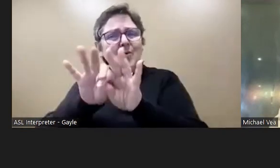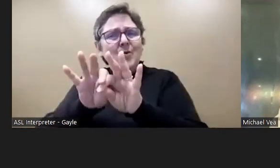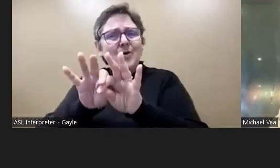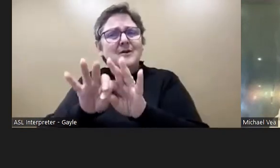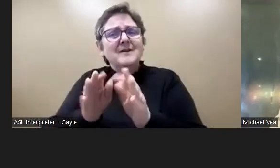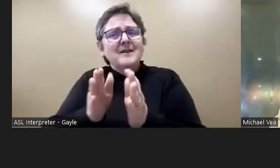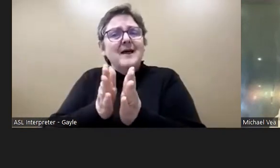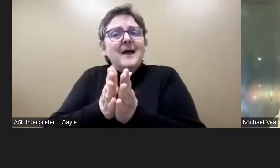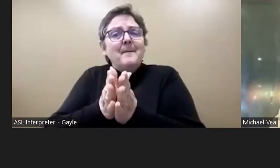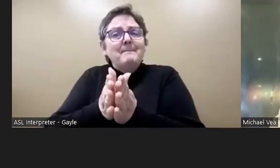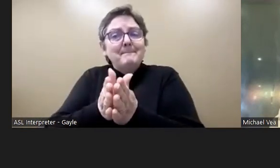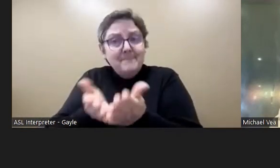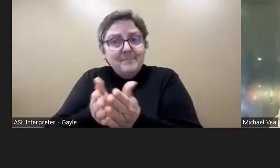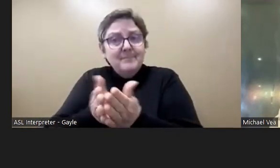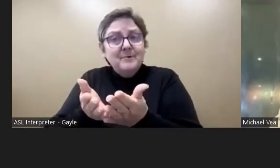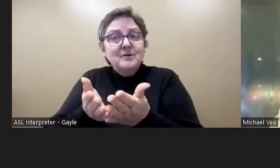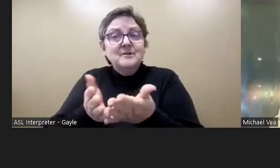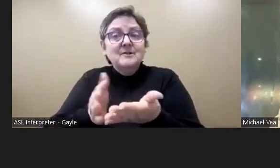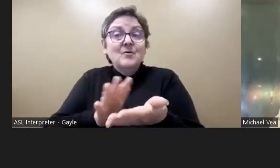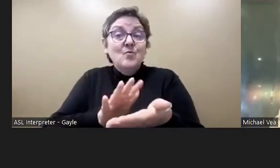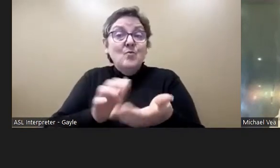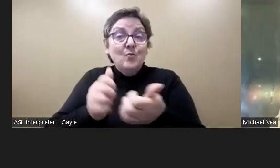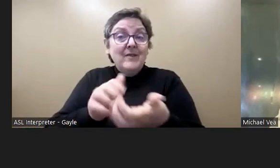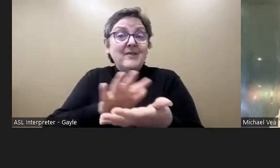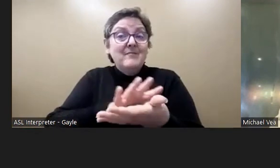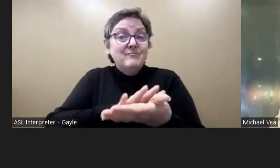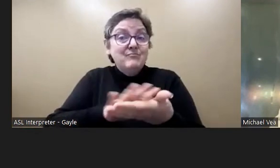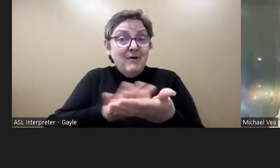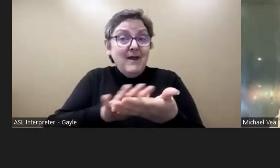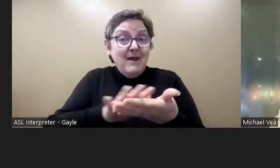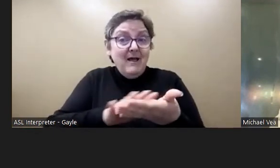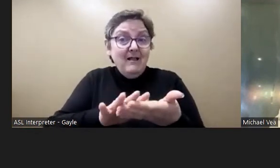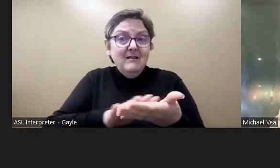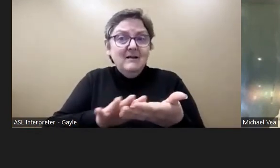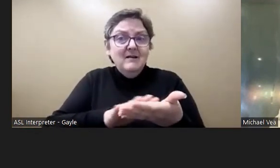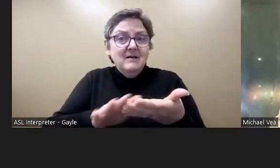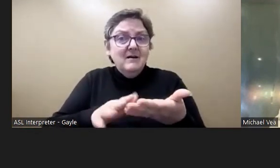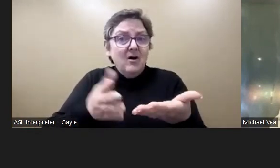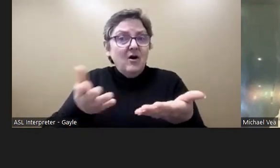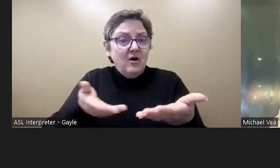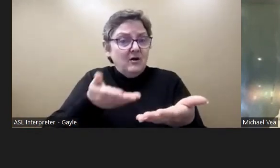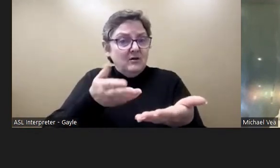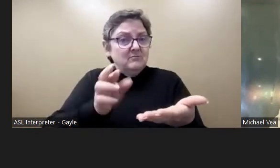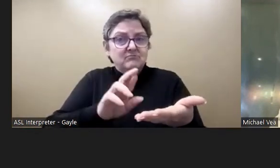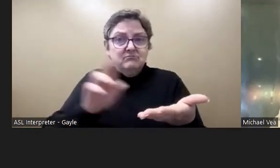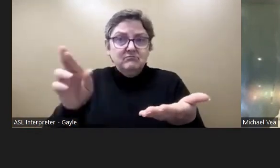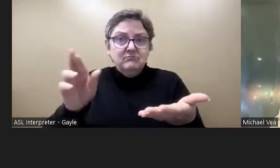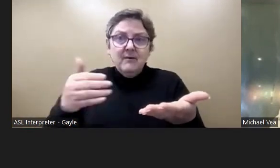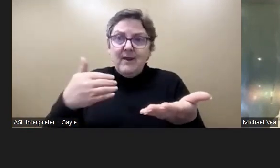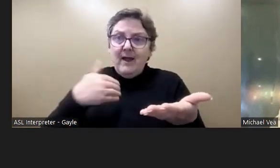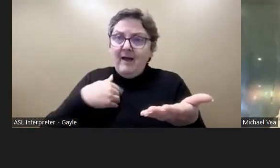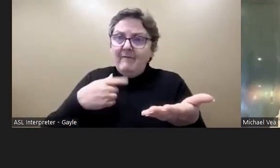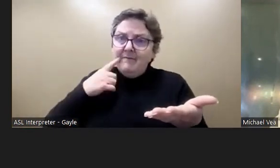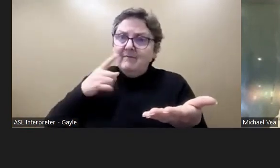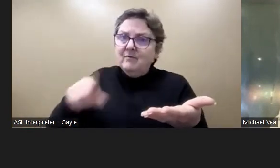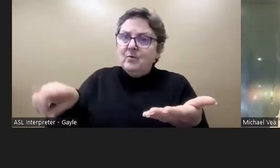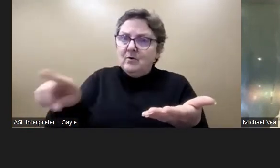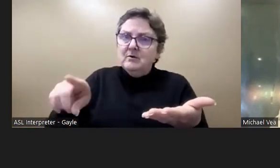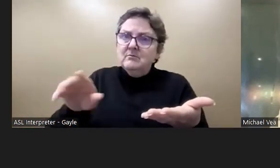in the Philippines staff, especially now. And right now, we have connected with ABC plus,